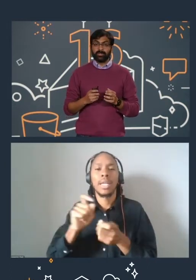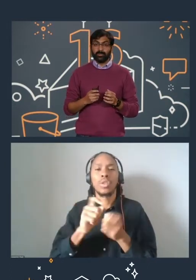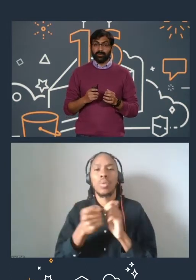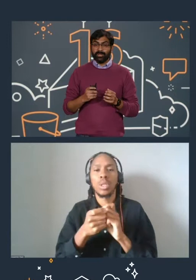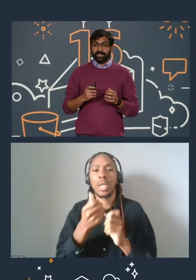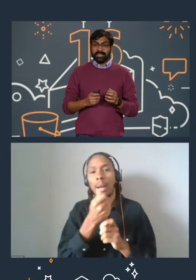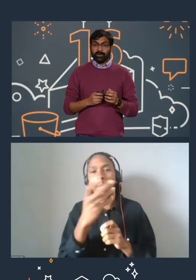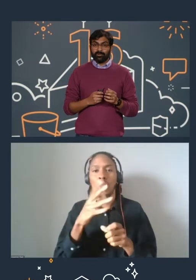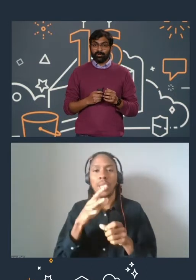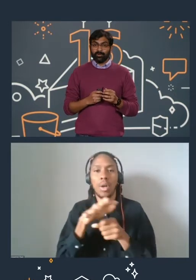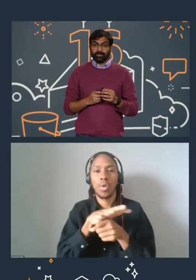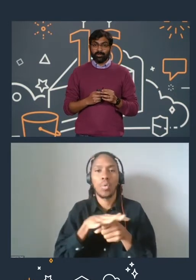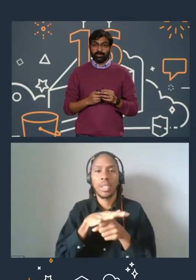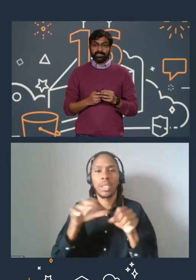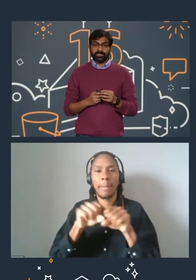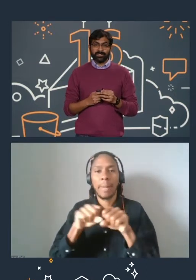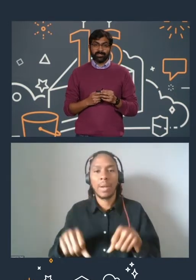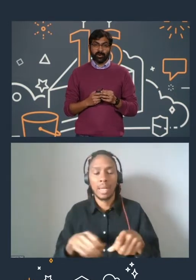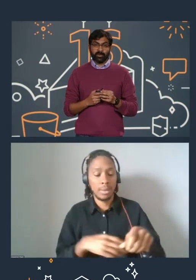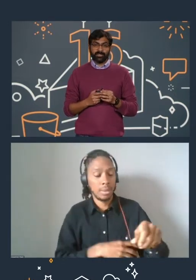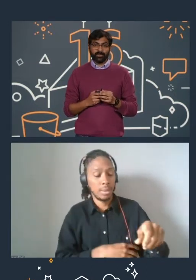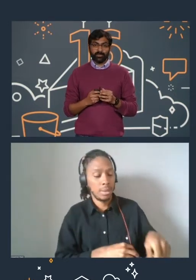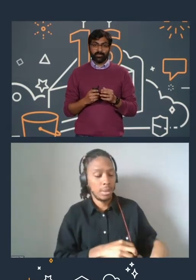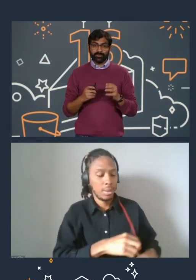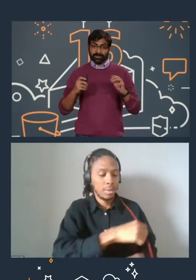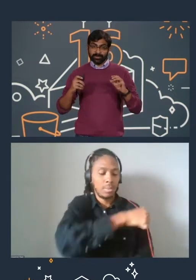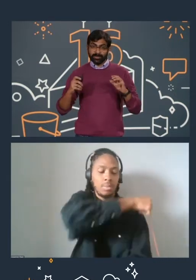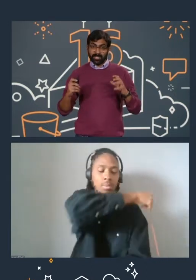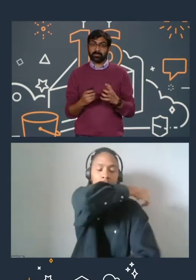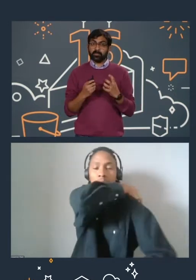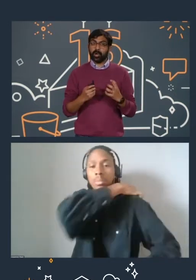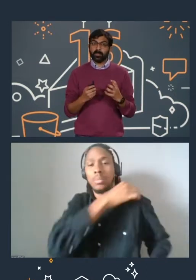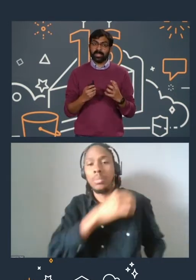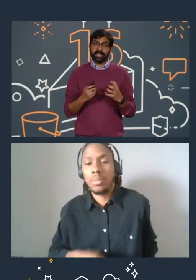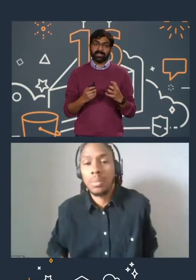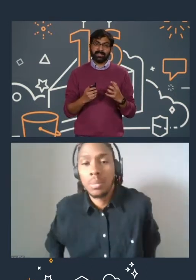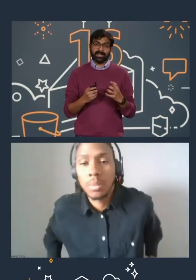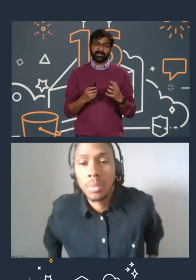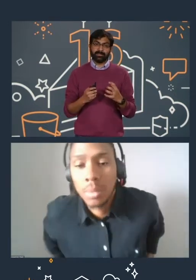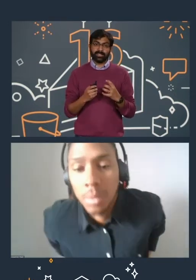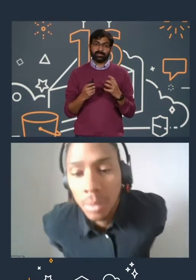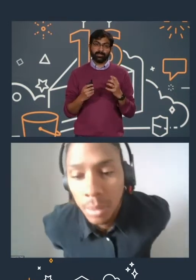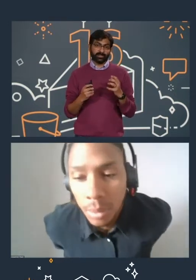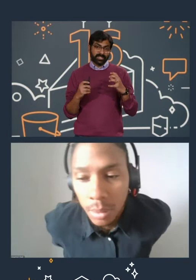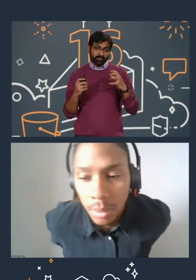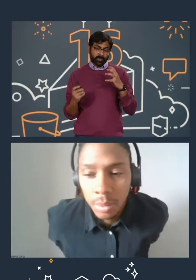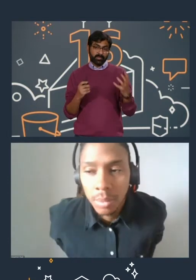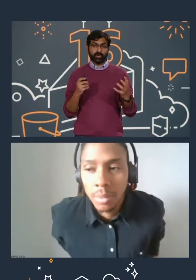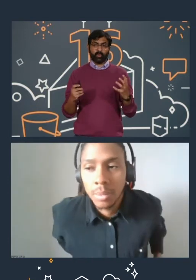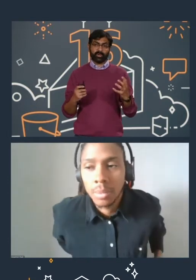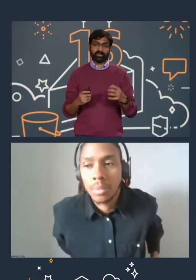So now, let's go into the customer problem again, and look at the solution and put them in order